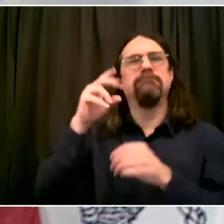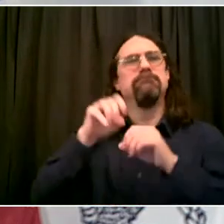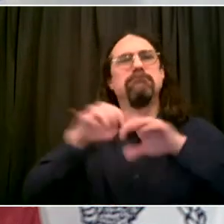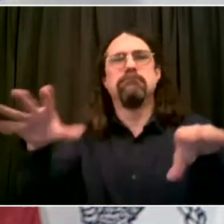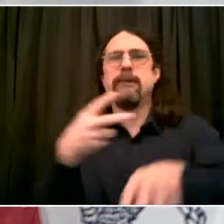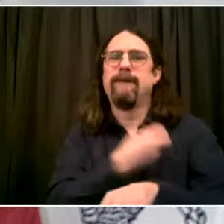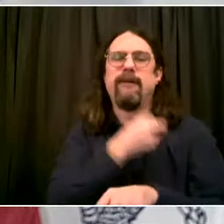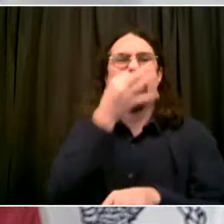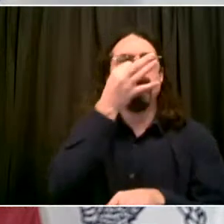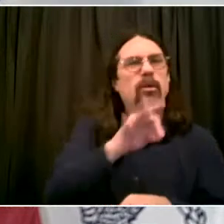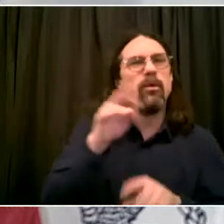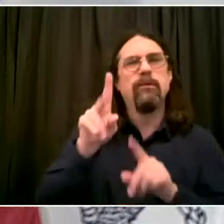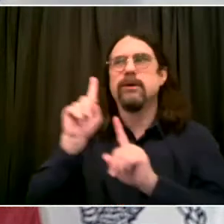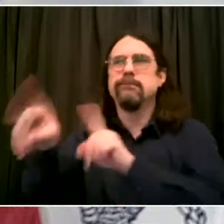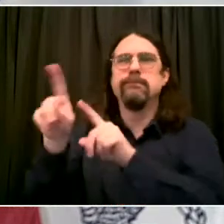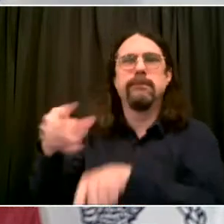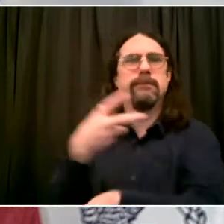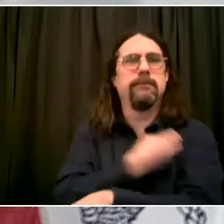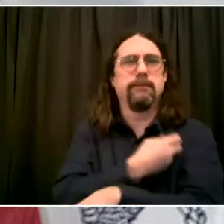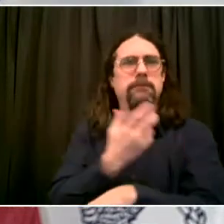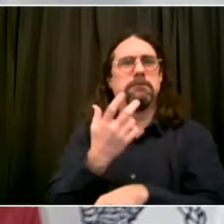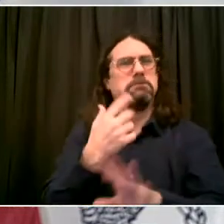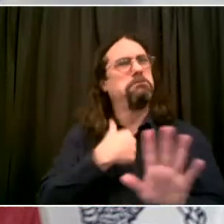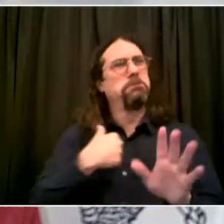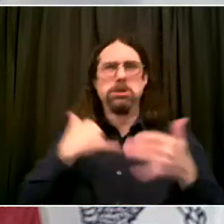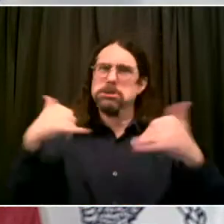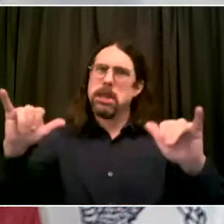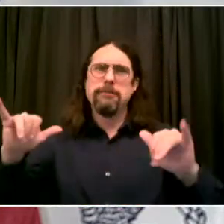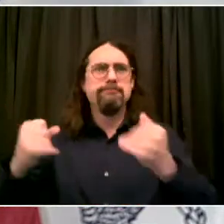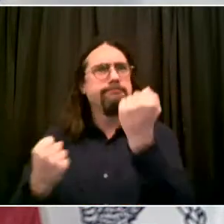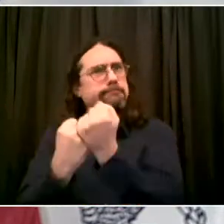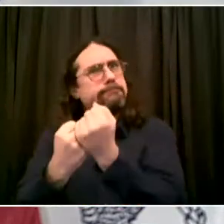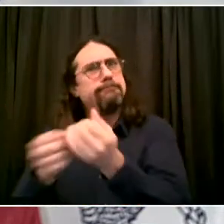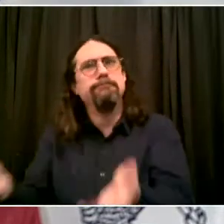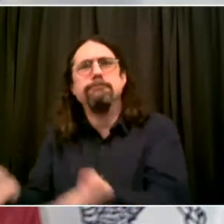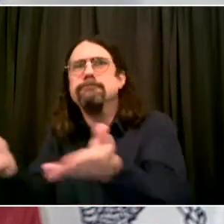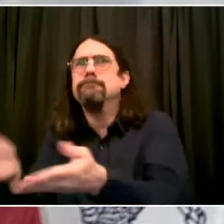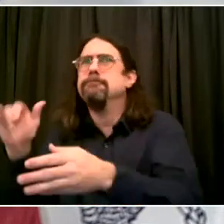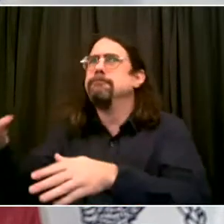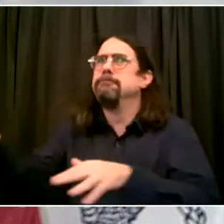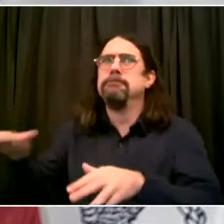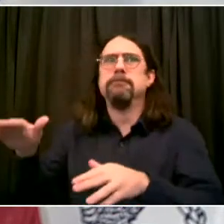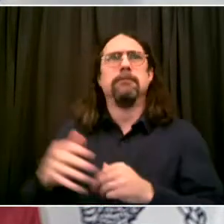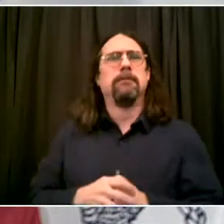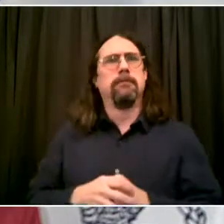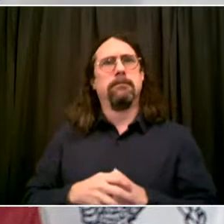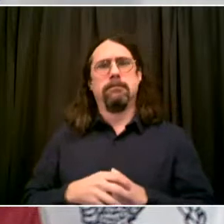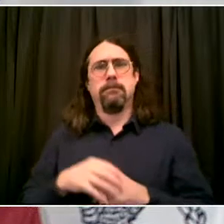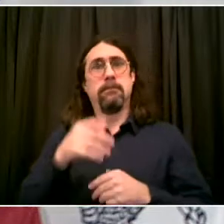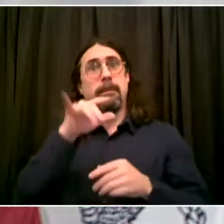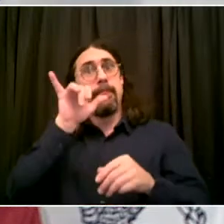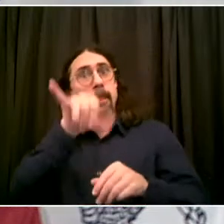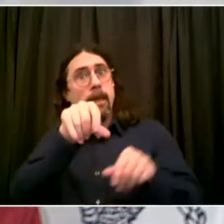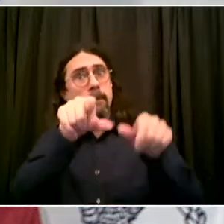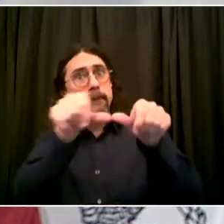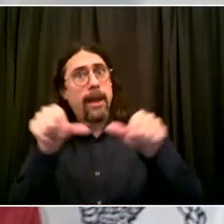WHEN WE GET THE SUPPLY WE NEEDED WILL BE DOING HHF ALMILLION VACCINATIONS PER DAY WILL BE